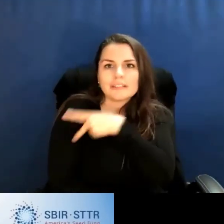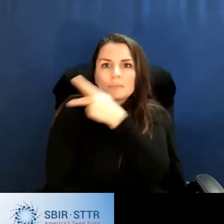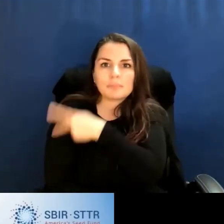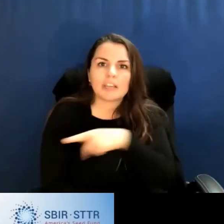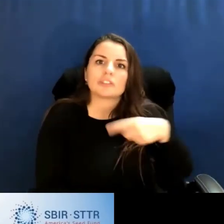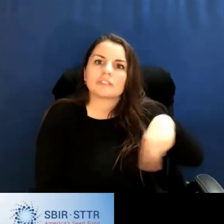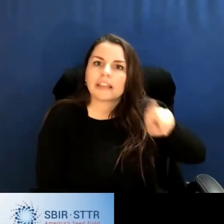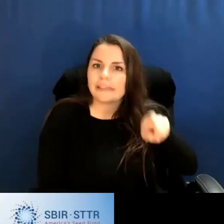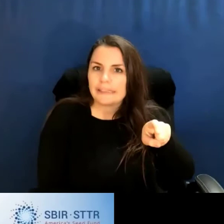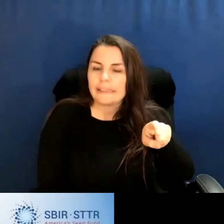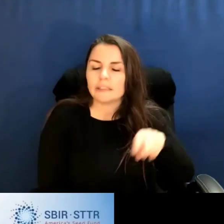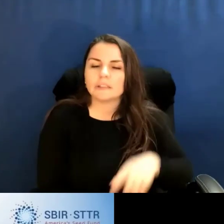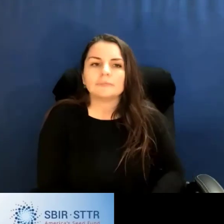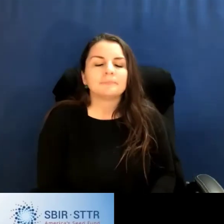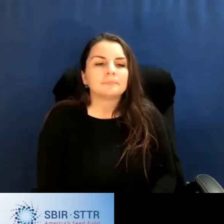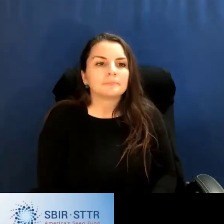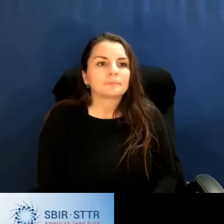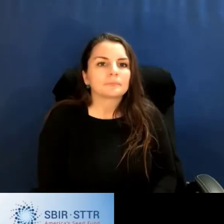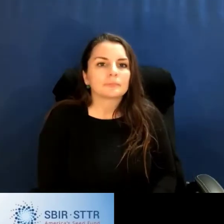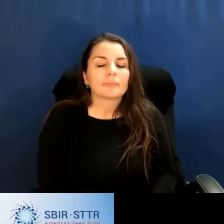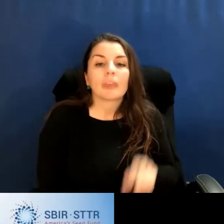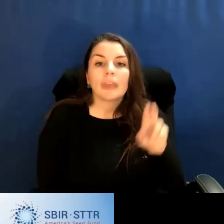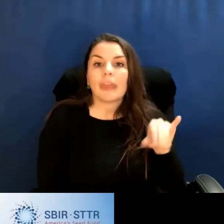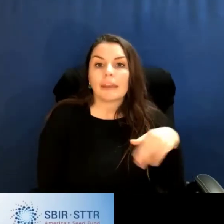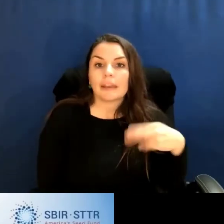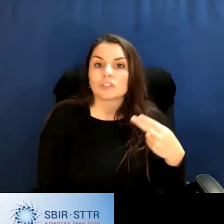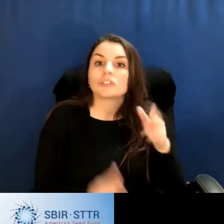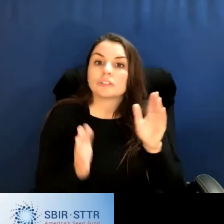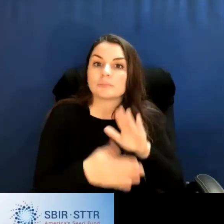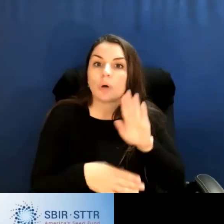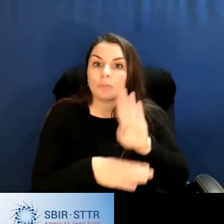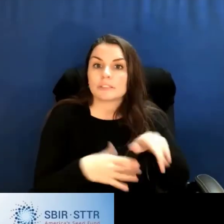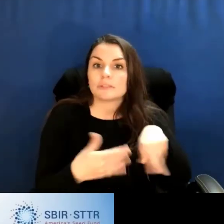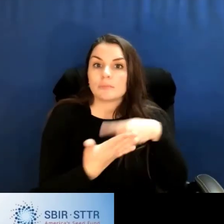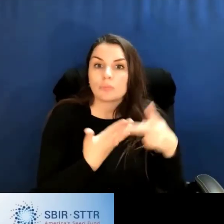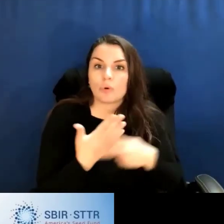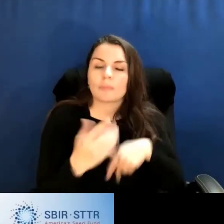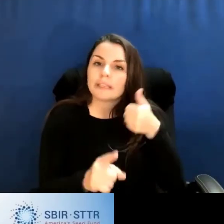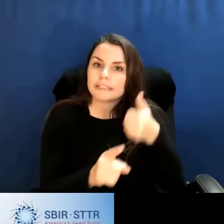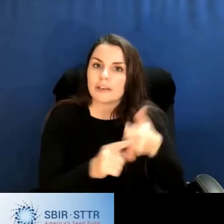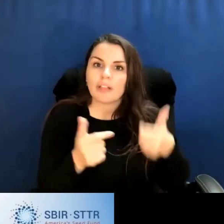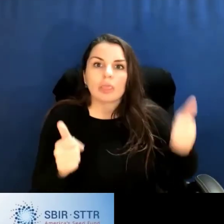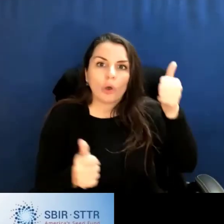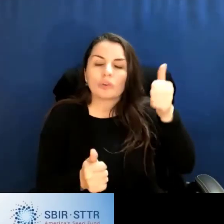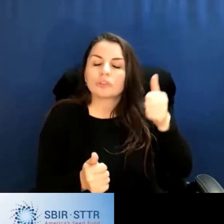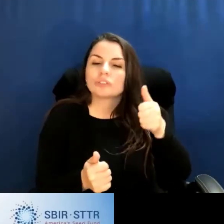Now, the NIH small business program is one of the largest sources of early-stage capital